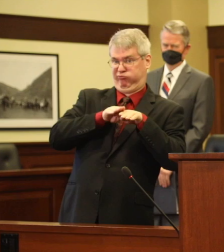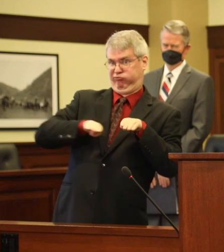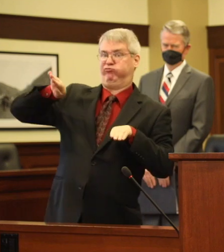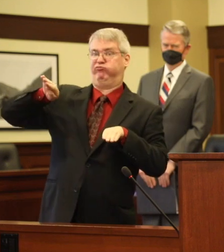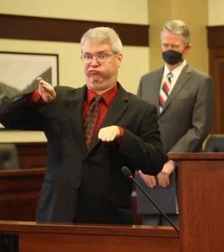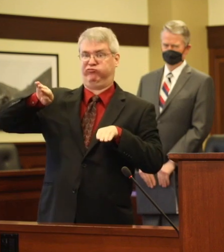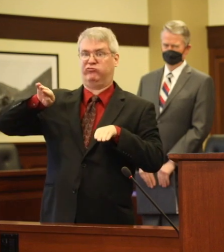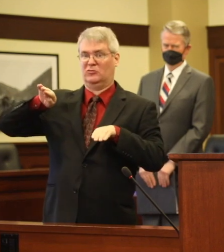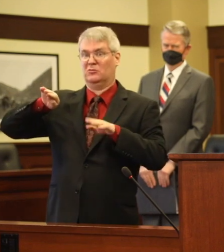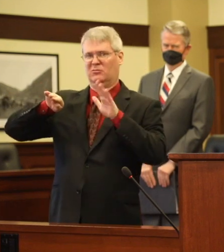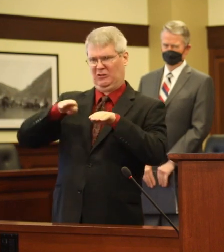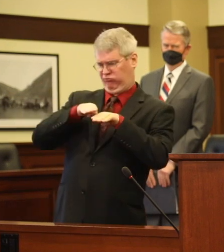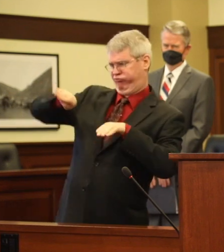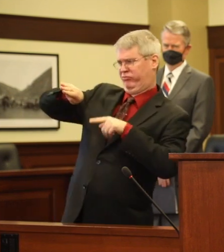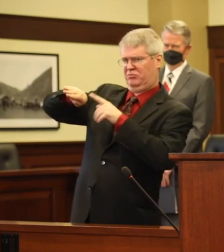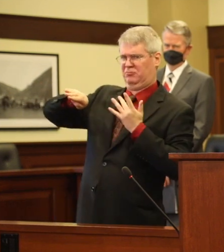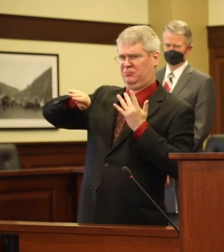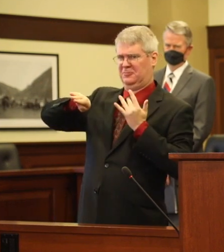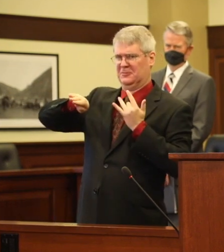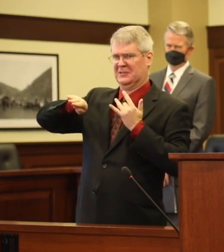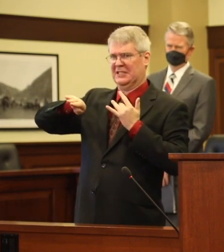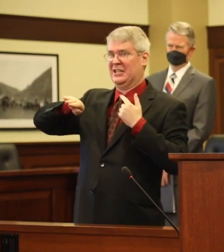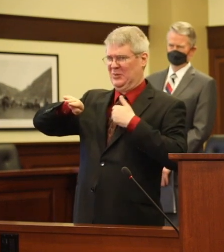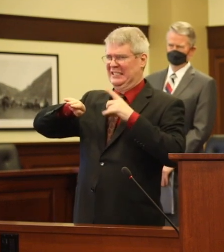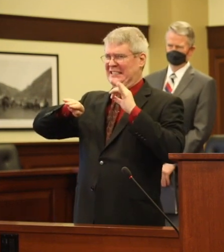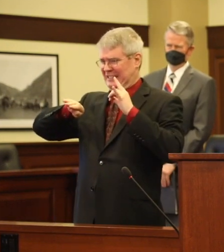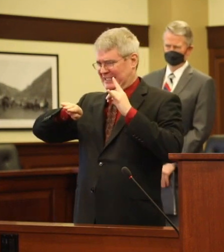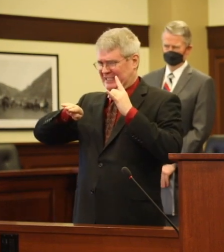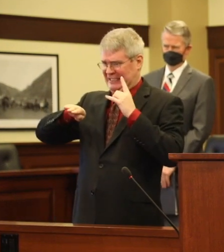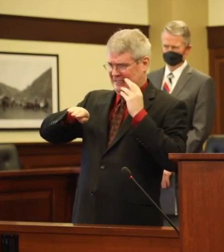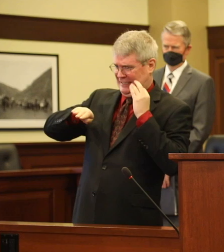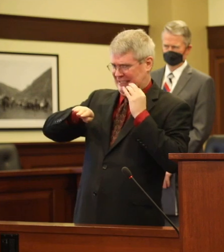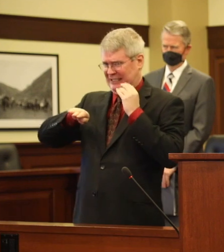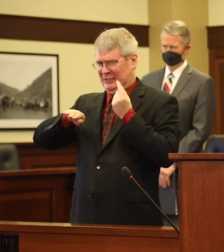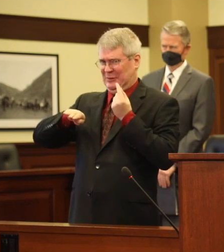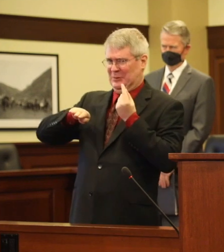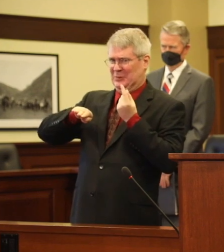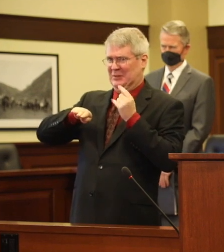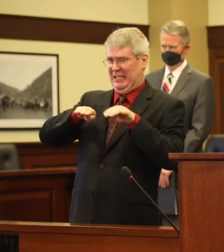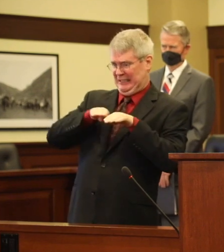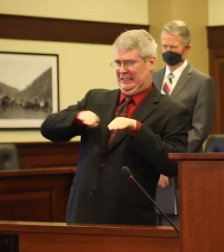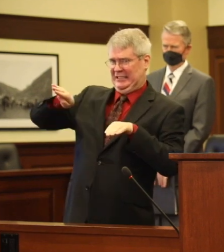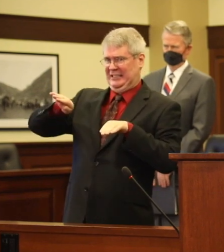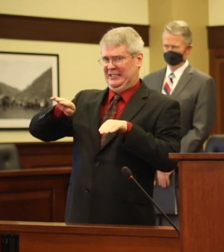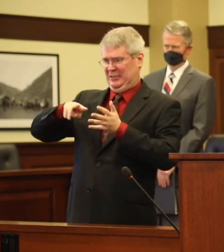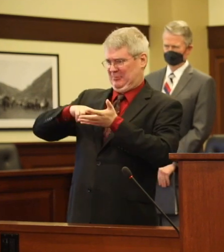Our concern, as the governor mentioned, we are concerned that we may see more cases. And part of that is due to good news,